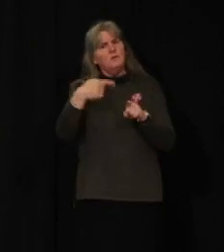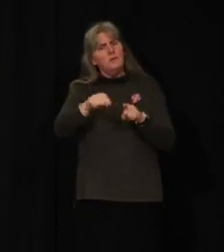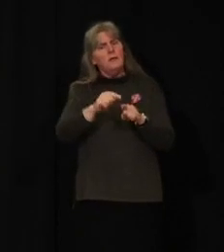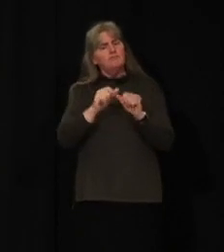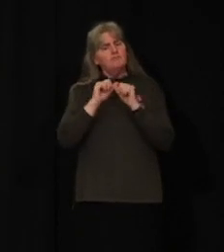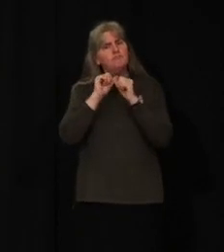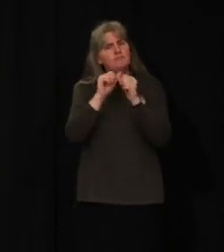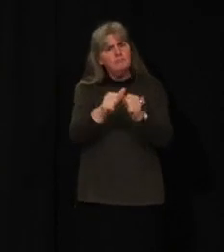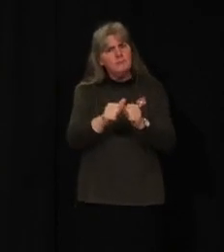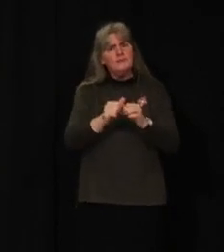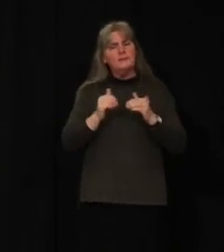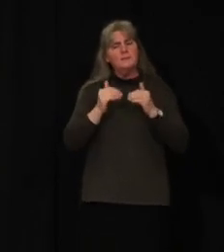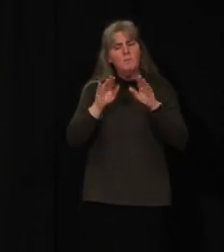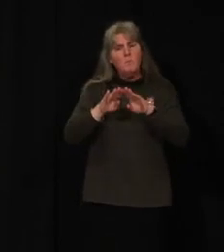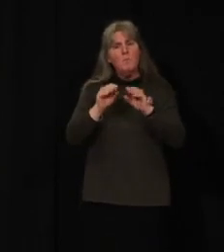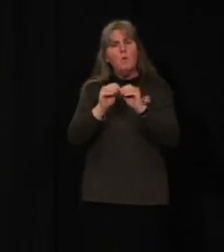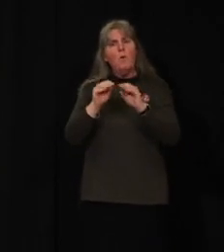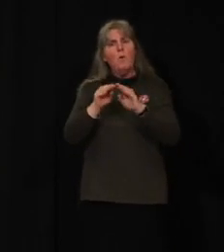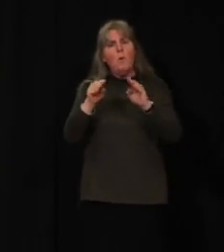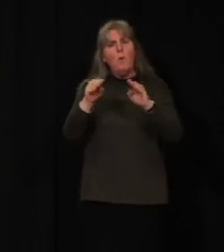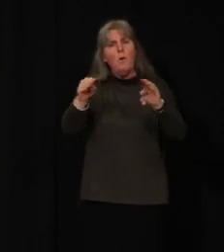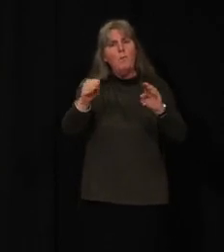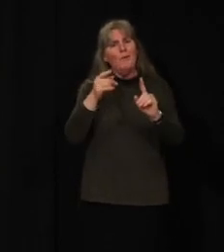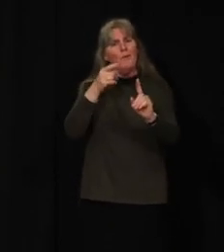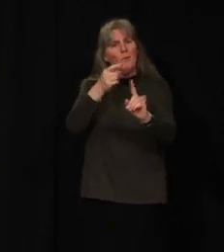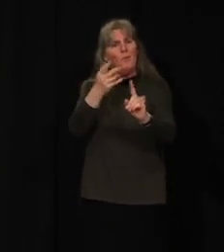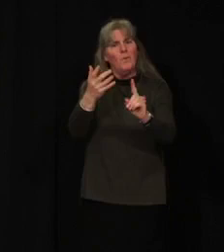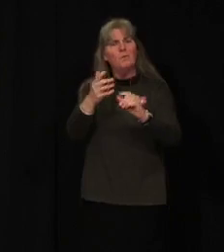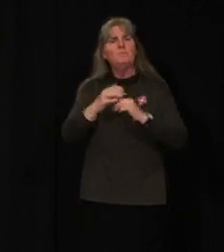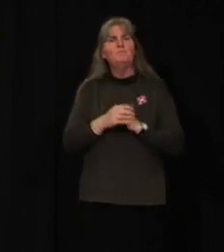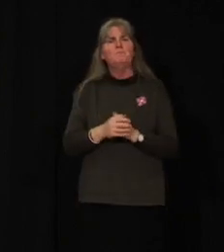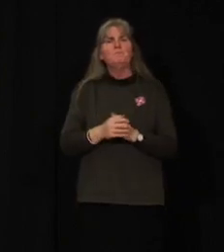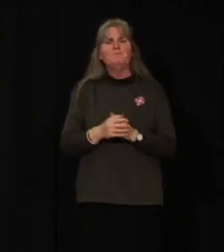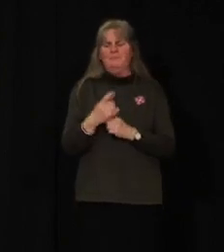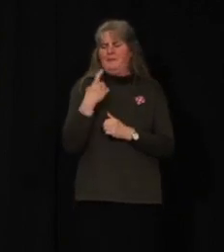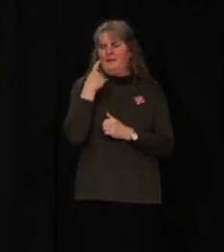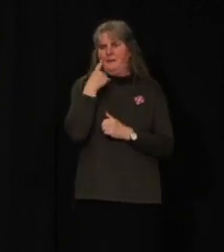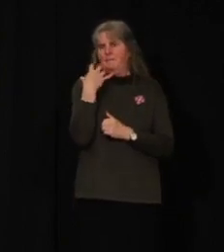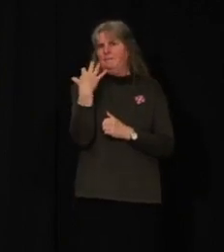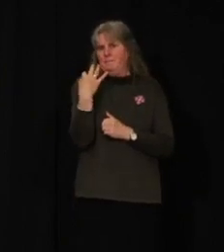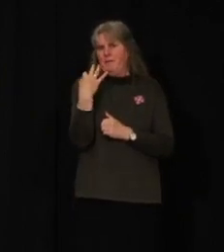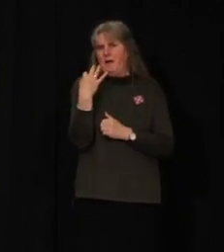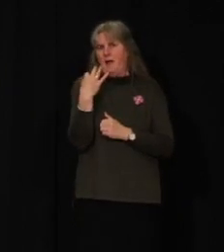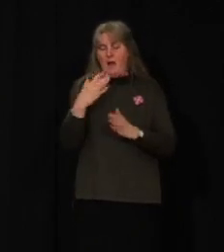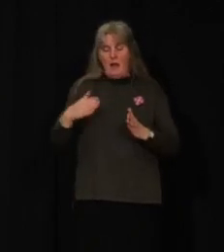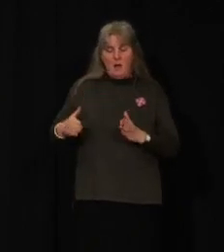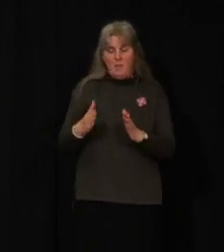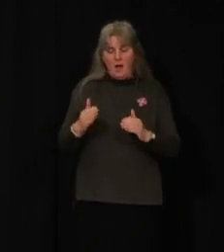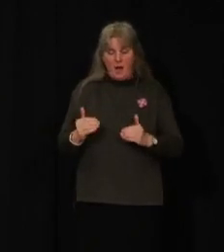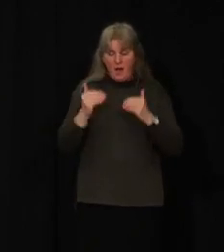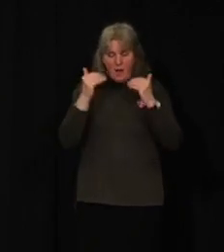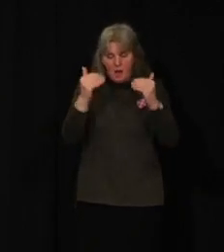continue moving on our pathway forward. As we said on Friday, the path forward is definitely a staged